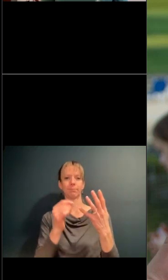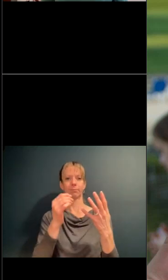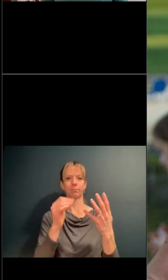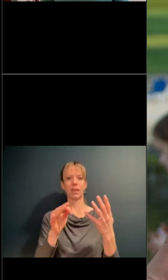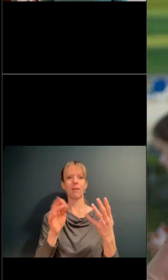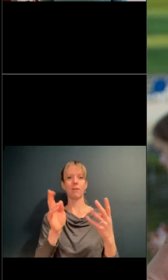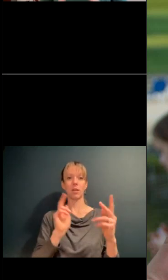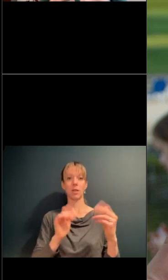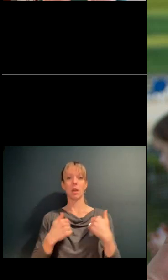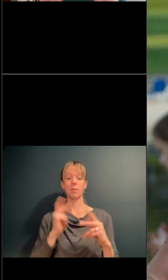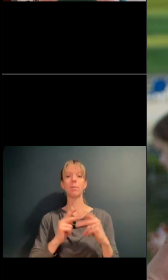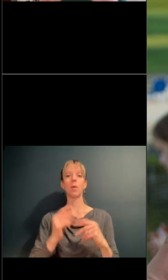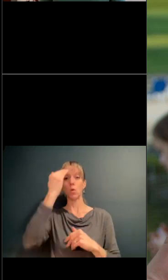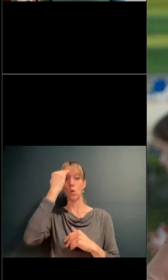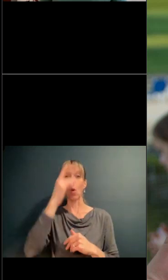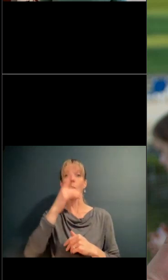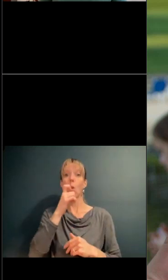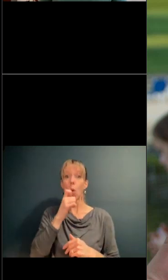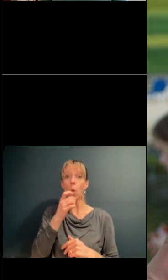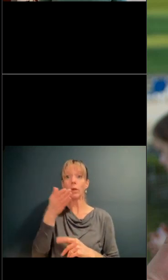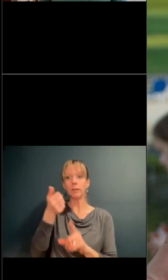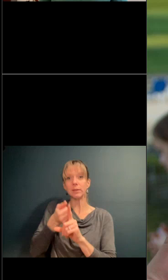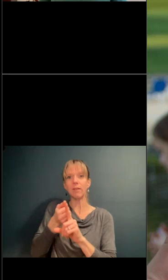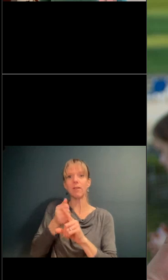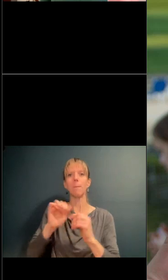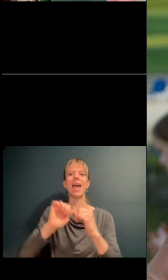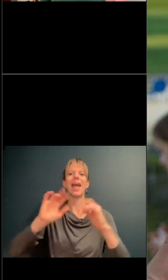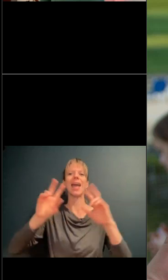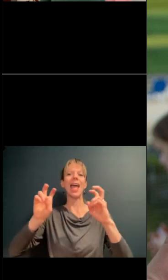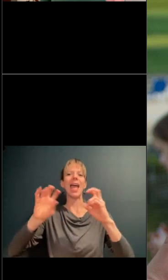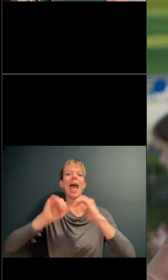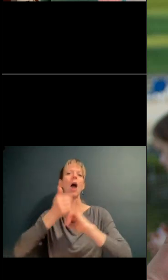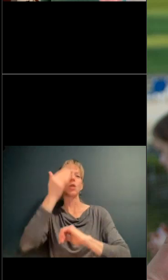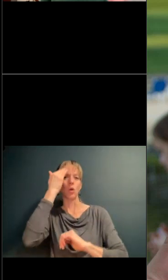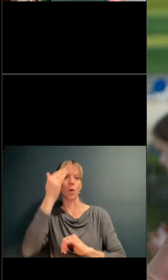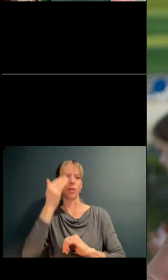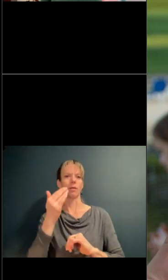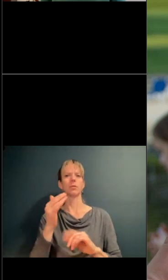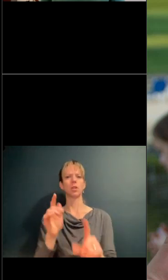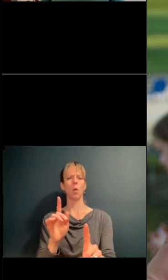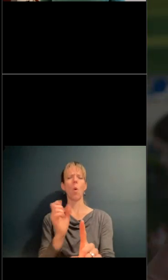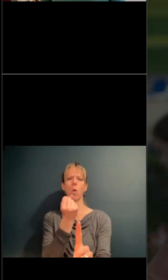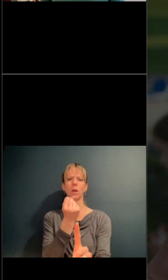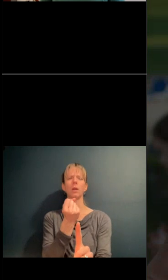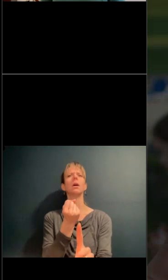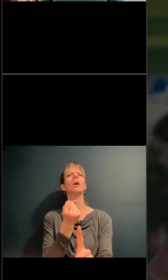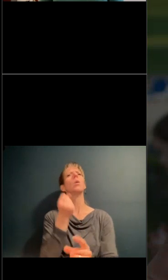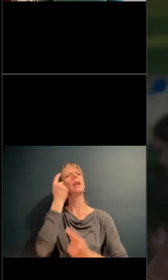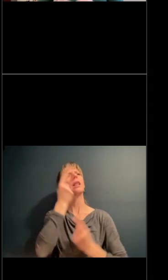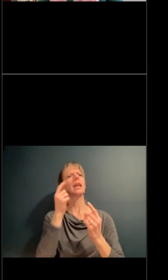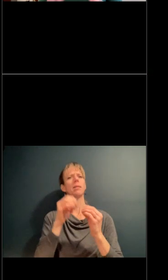people are known, but actually how they are known. I will park here for just a minute longer than the others, because I think so